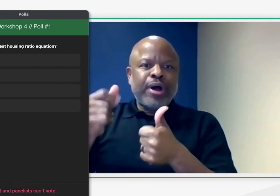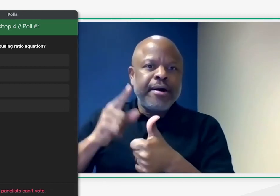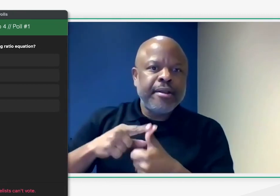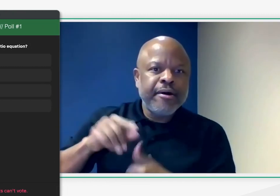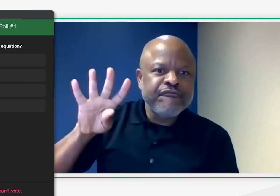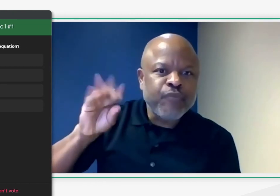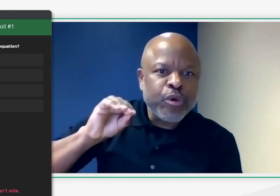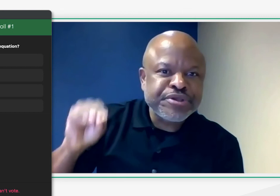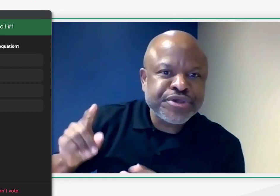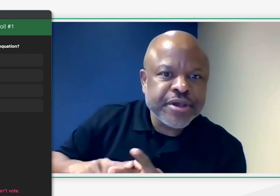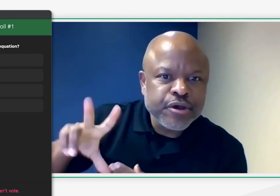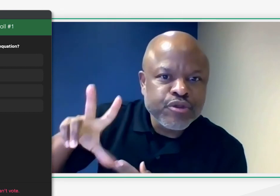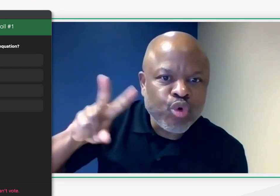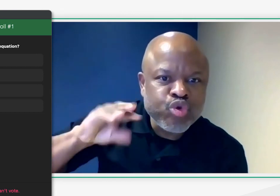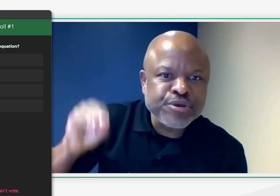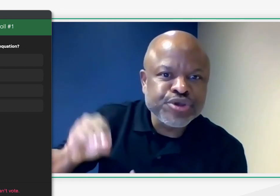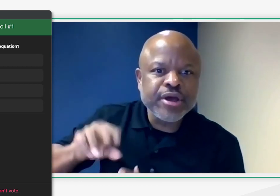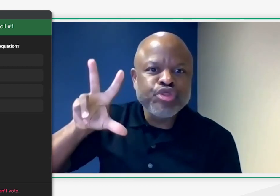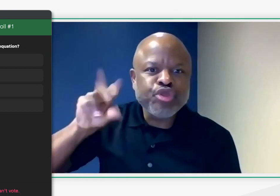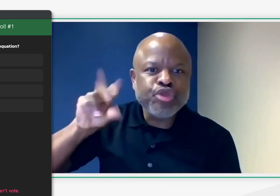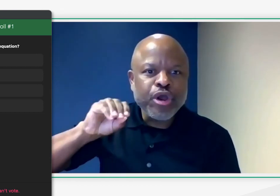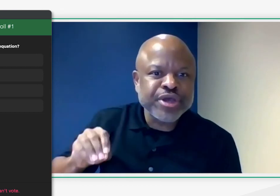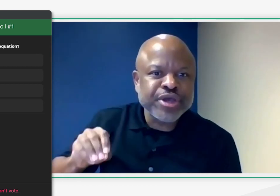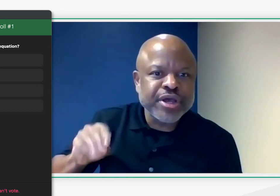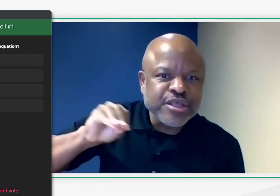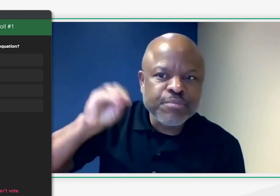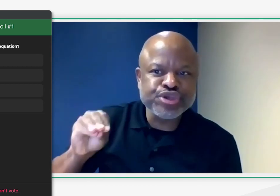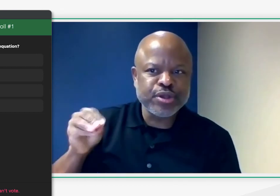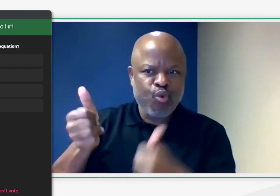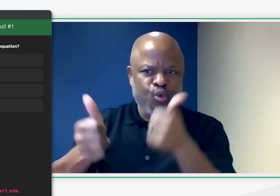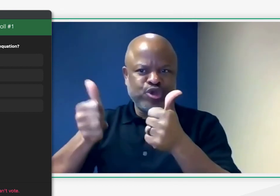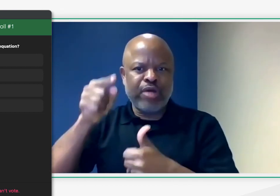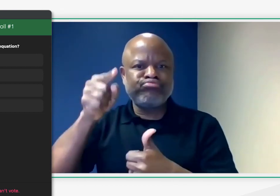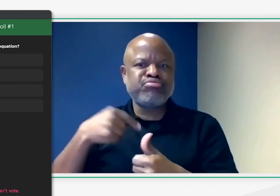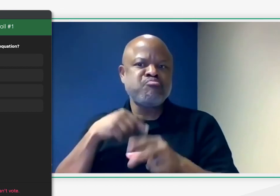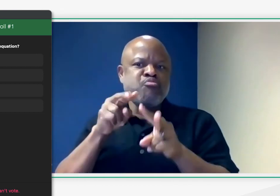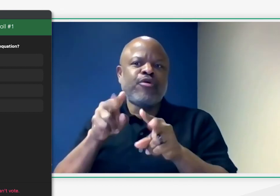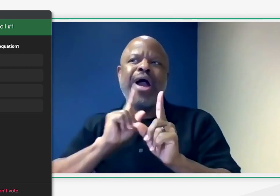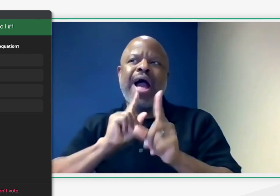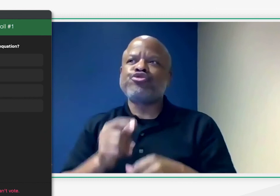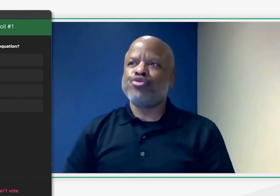We’ll be deploying the poll. So, go ahead and choose your answer. 40%, 32%, 30%,